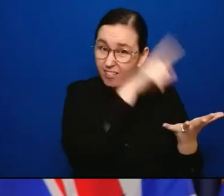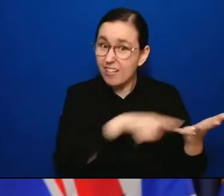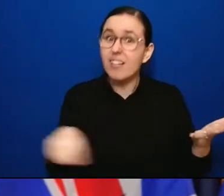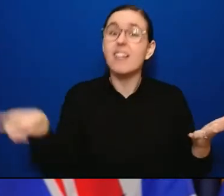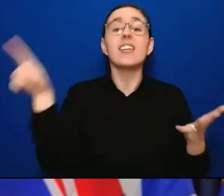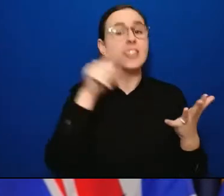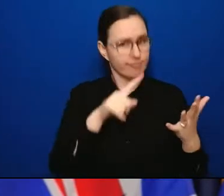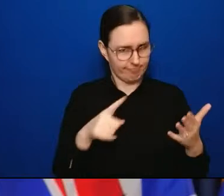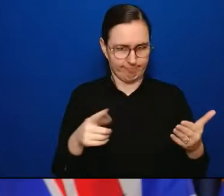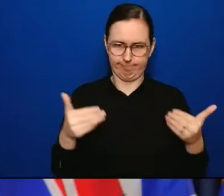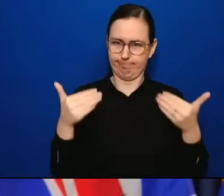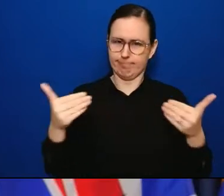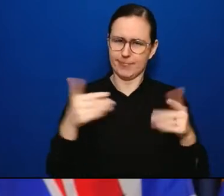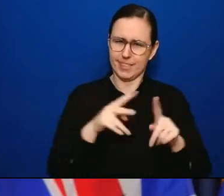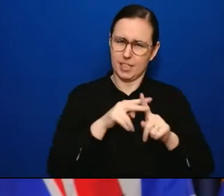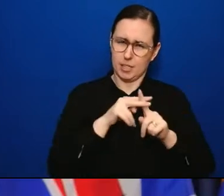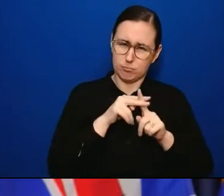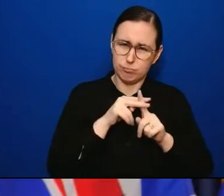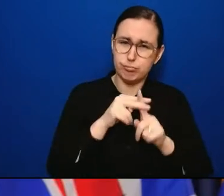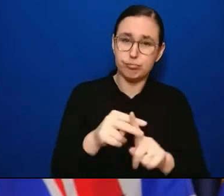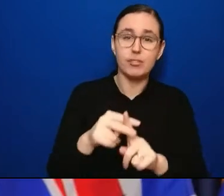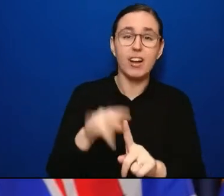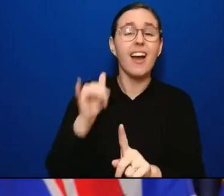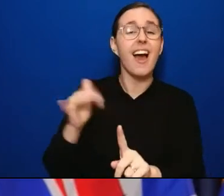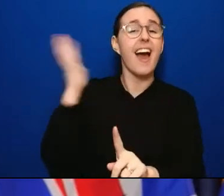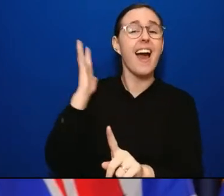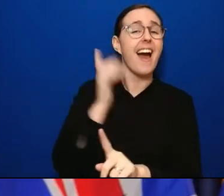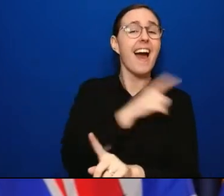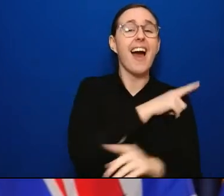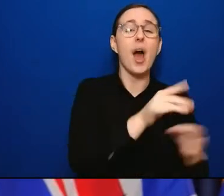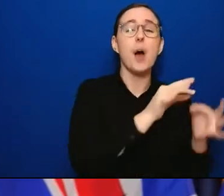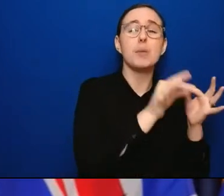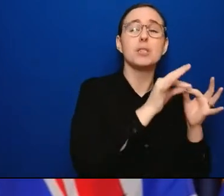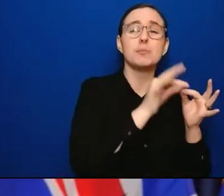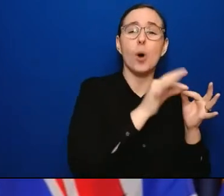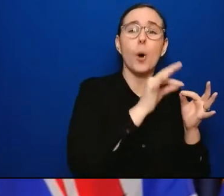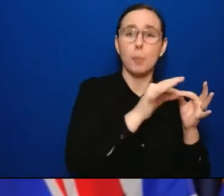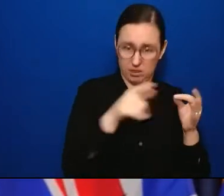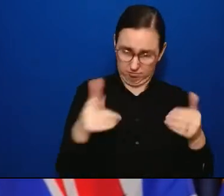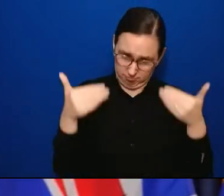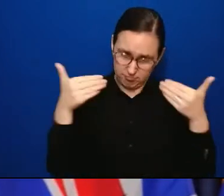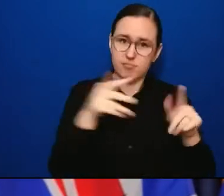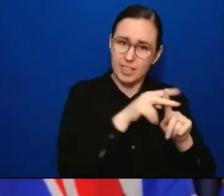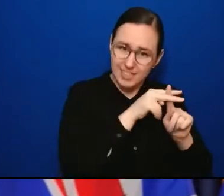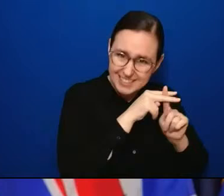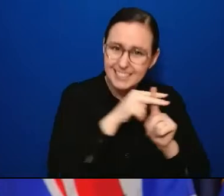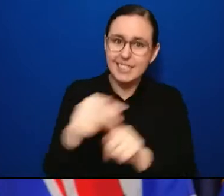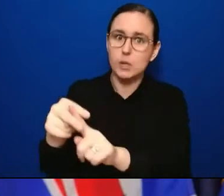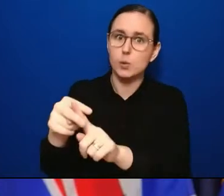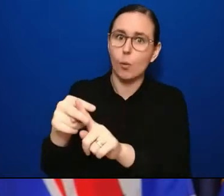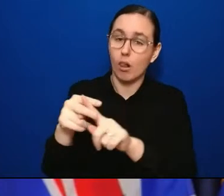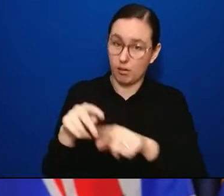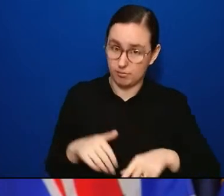health authorities. He and scheduling and completing postponed surgeries, all of